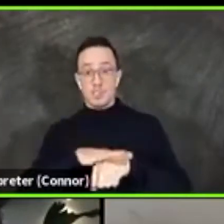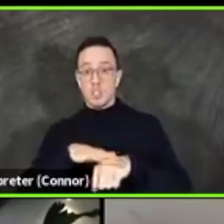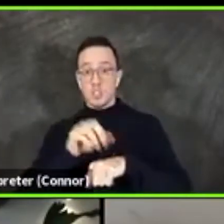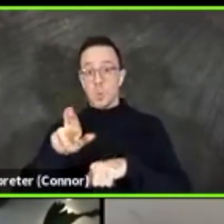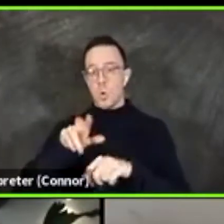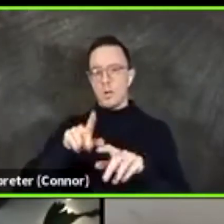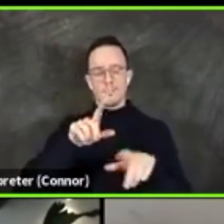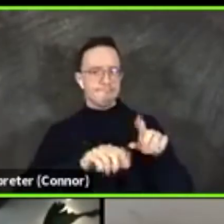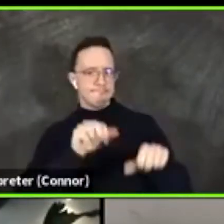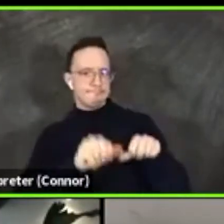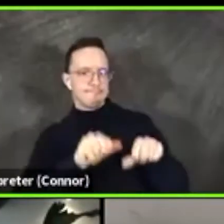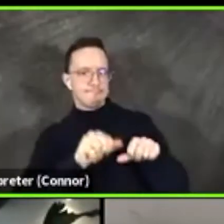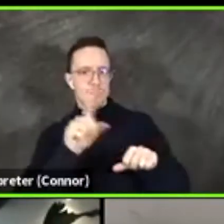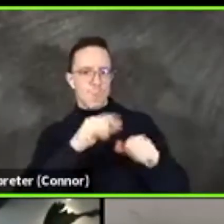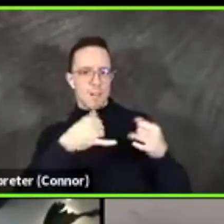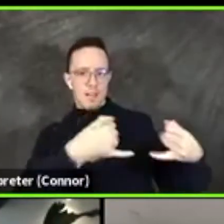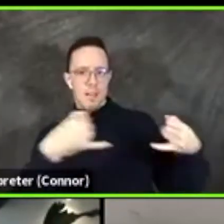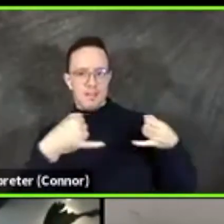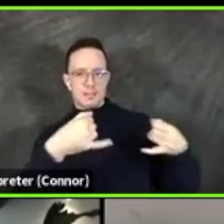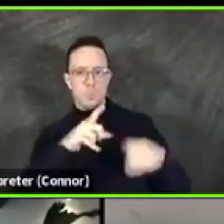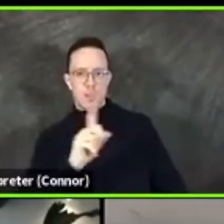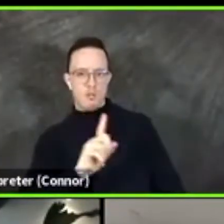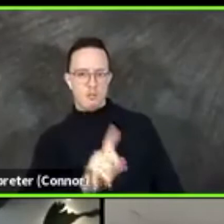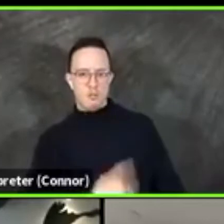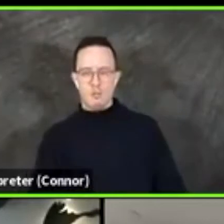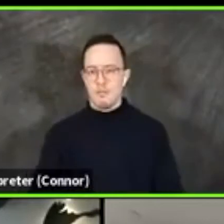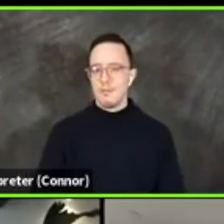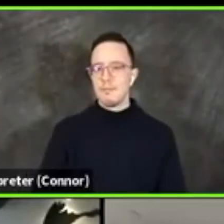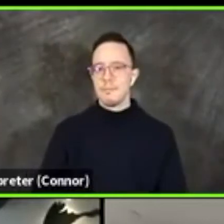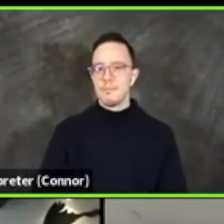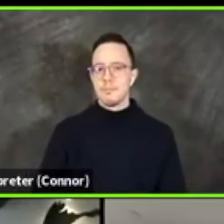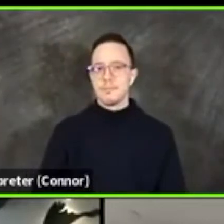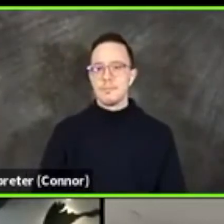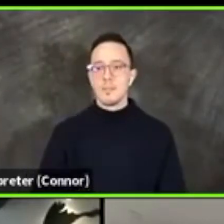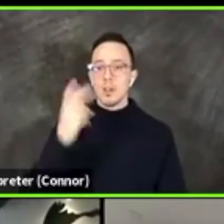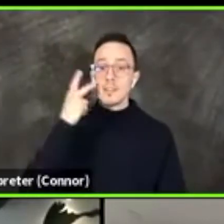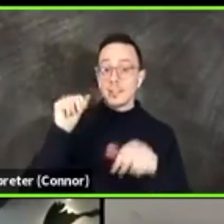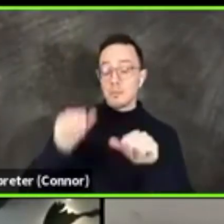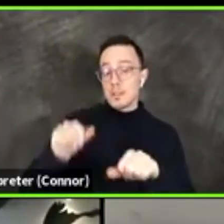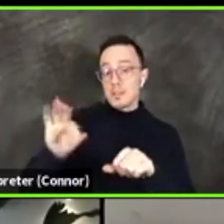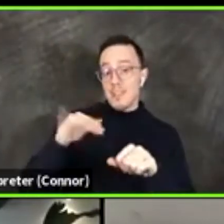THOSE LINES CAN BE DRAWN, SEEING THE POSSIBILITY OF IF WANTING TO DISMANTLE THE ONGOING EFFECTS OF SETTLER